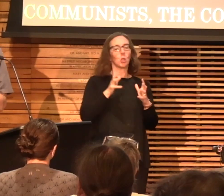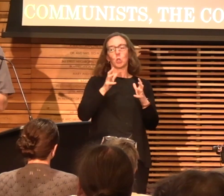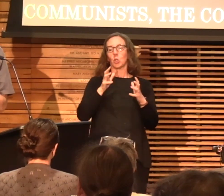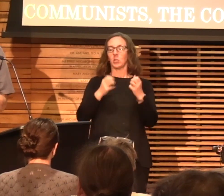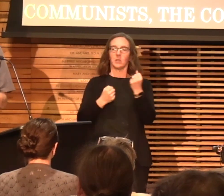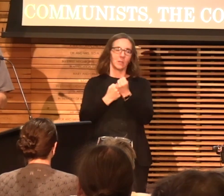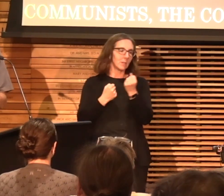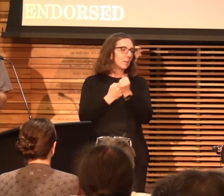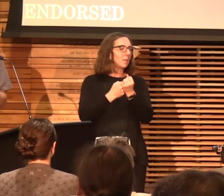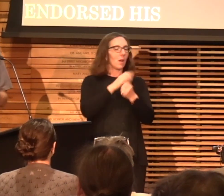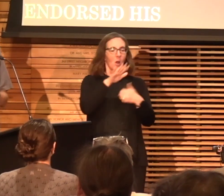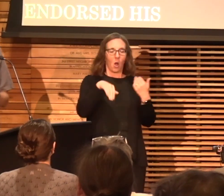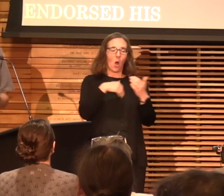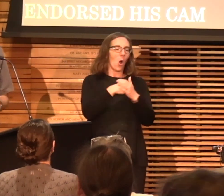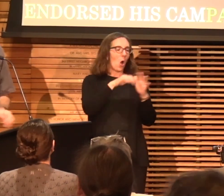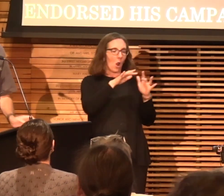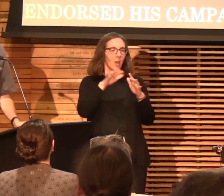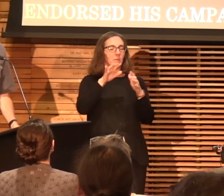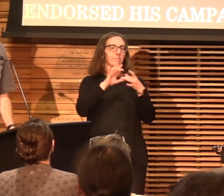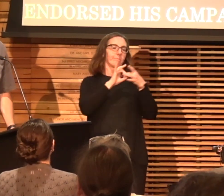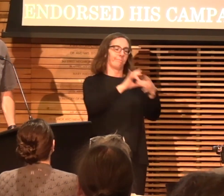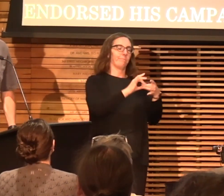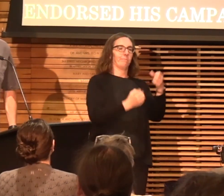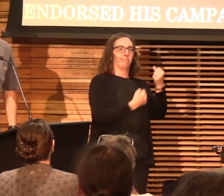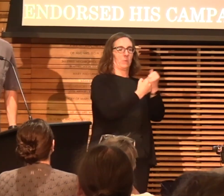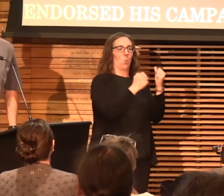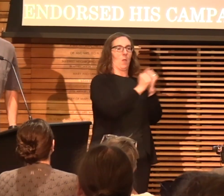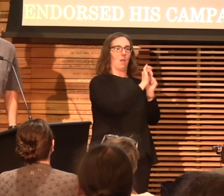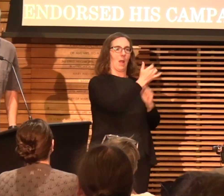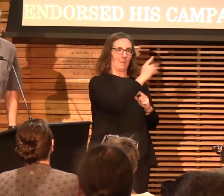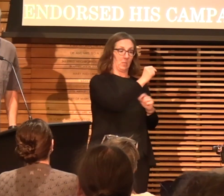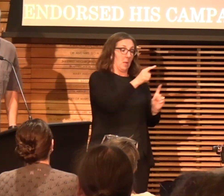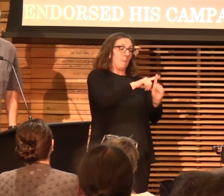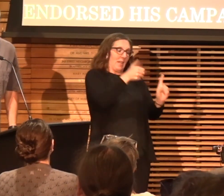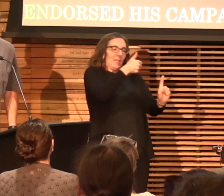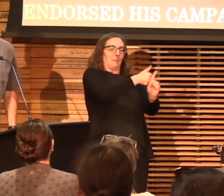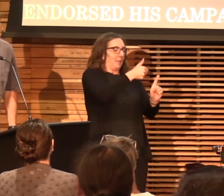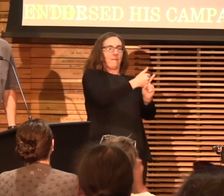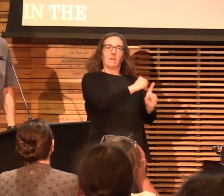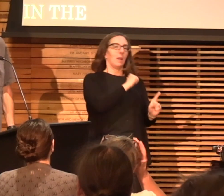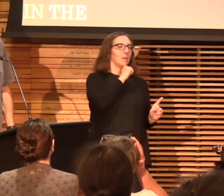against Harry Truman in the 1948 presidential election for the Progressive Party of America.